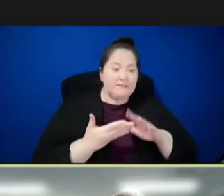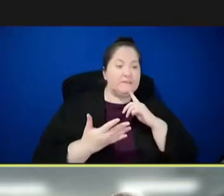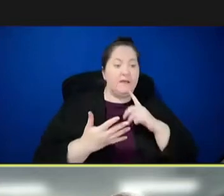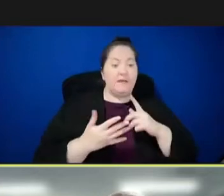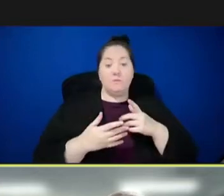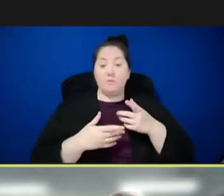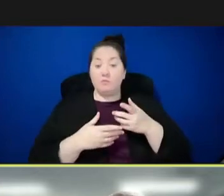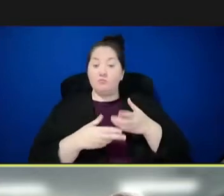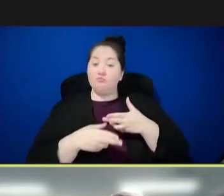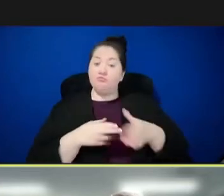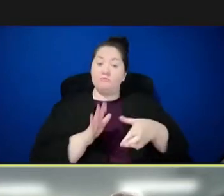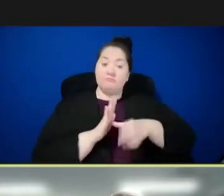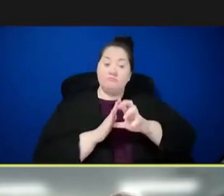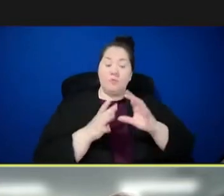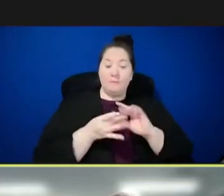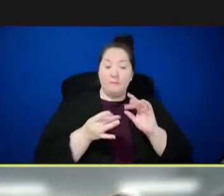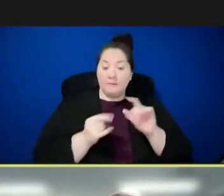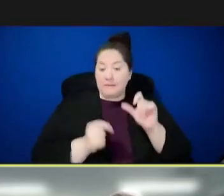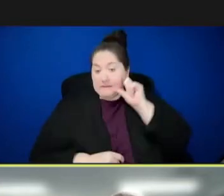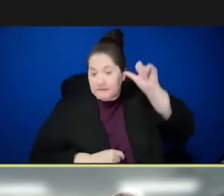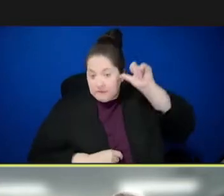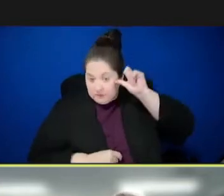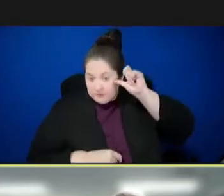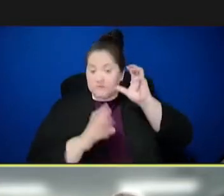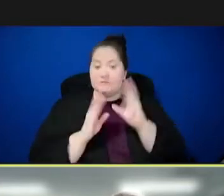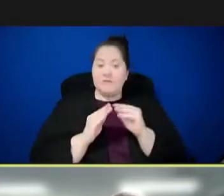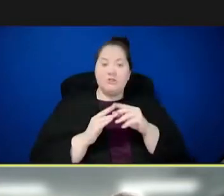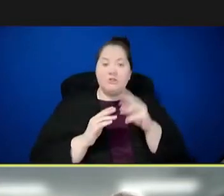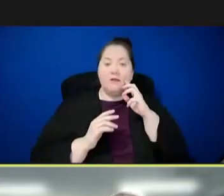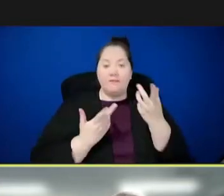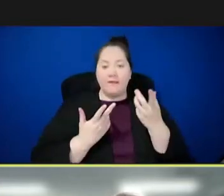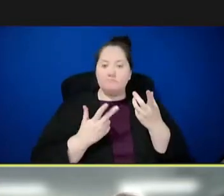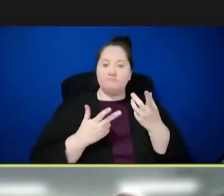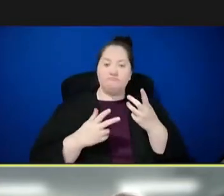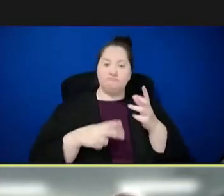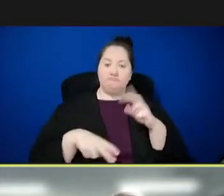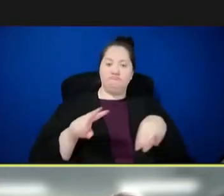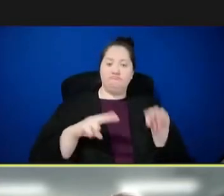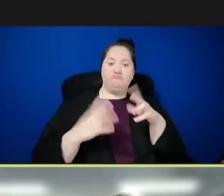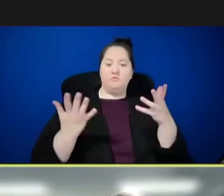from yesterday's sessions, and then a high-level overview of today's agenda.